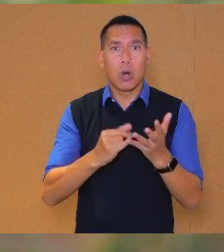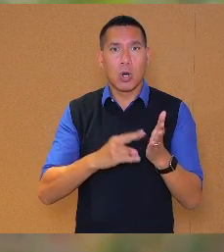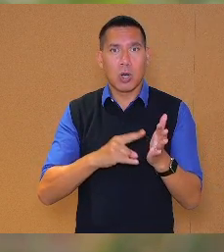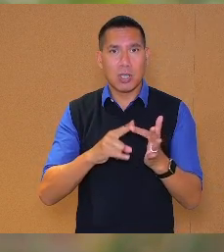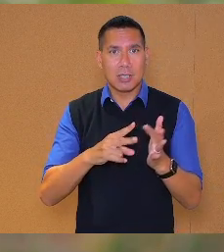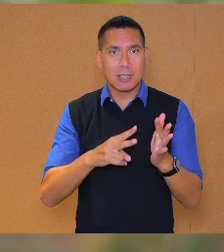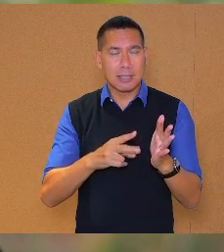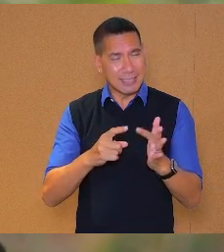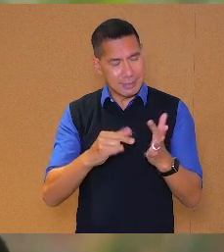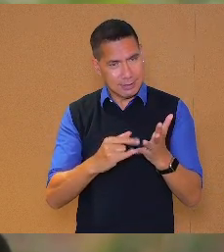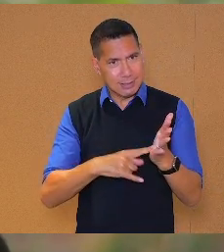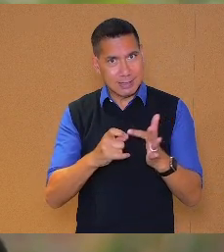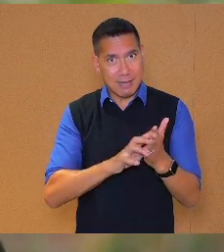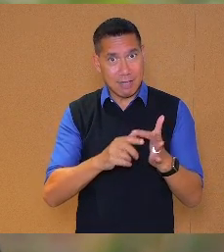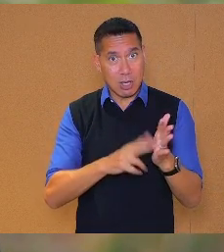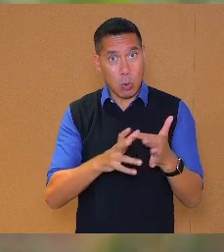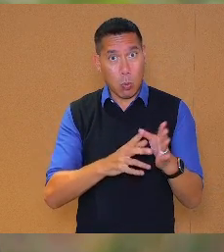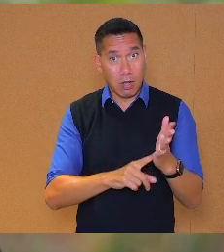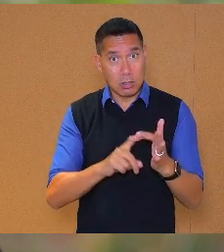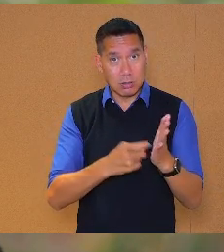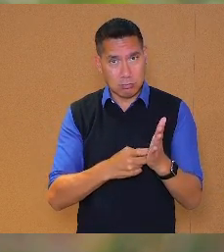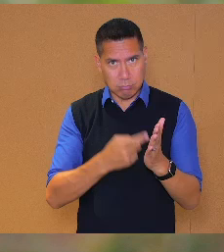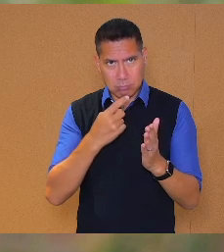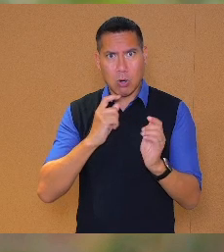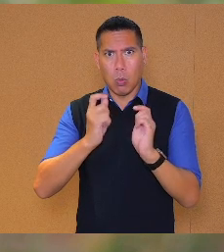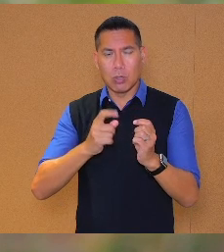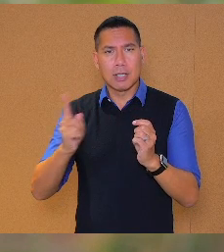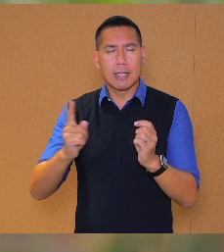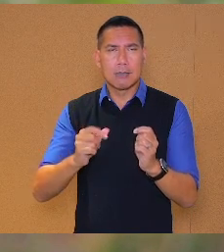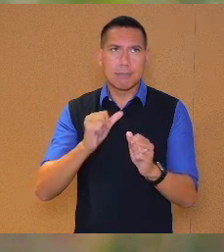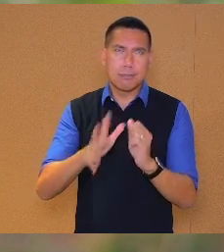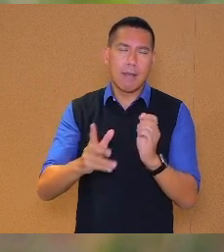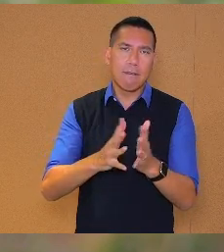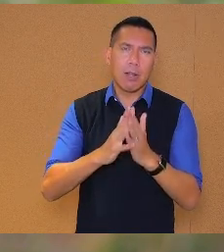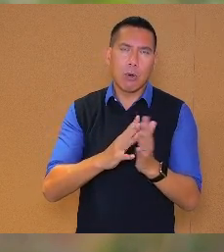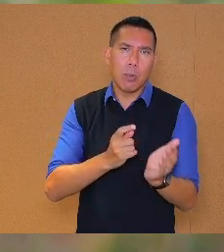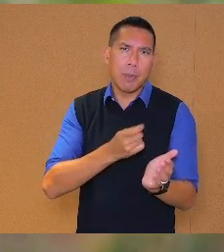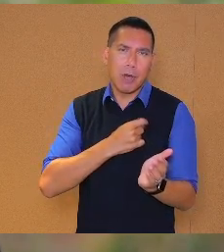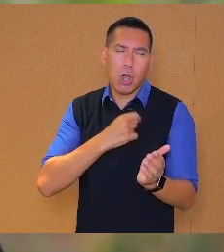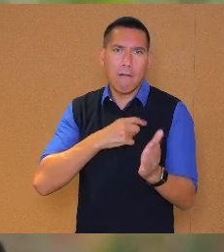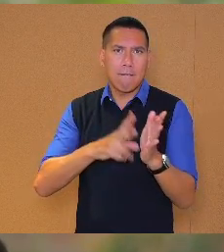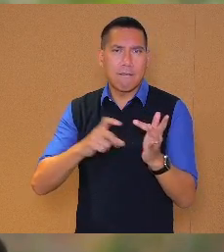It is my pleasure to introduce the Stephen Walter excellence in health promotion award. Stephen was a valued member of the VicHealth board and we are